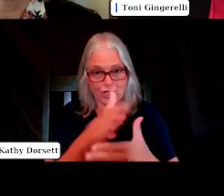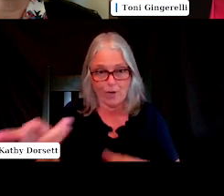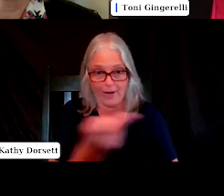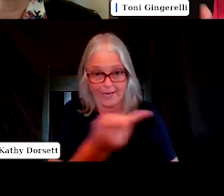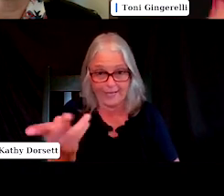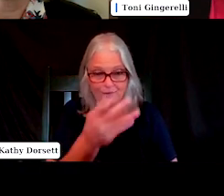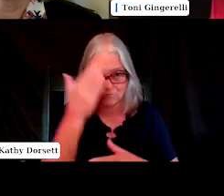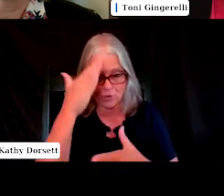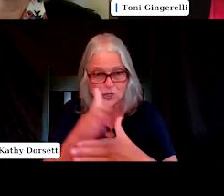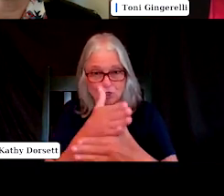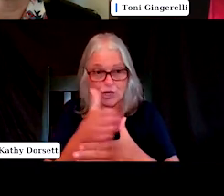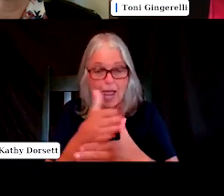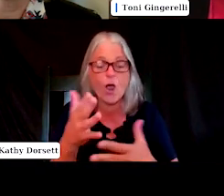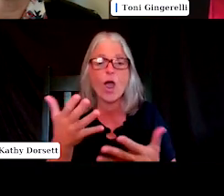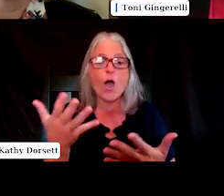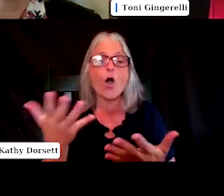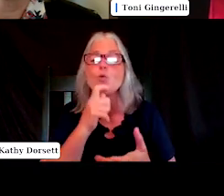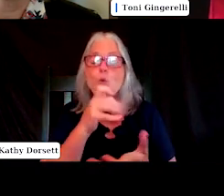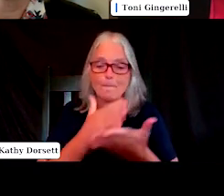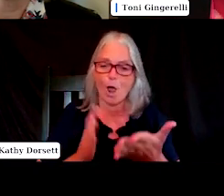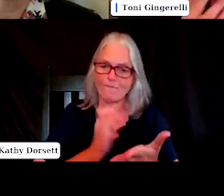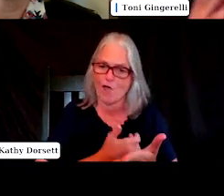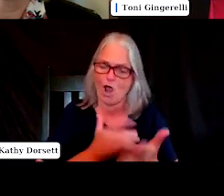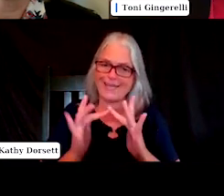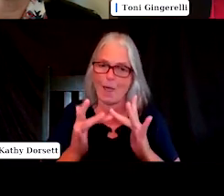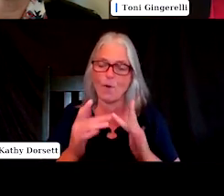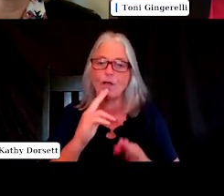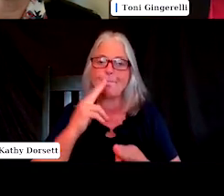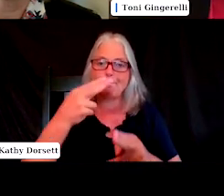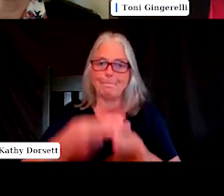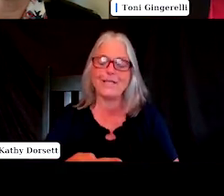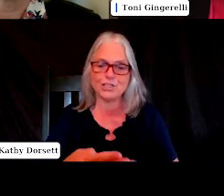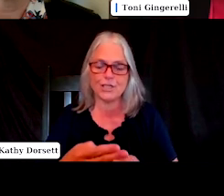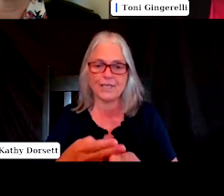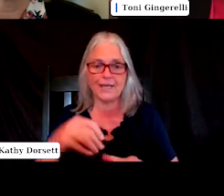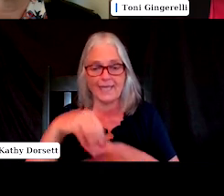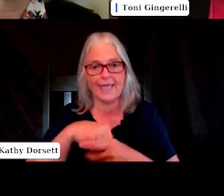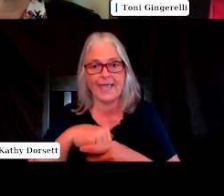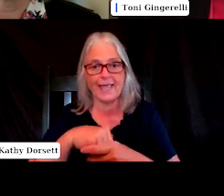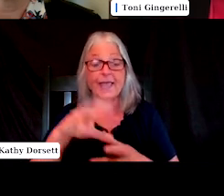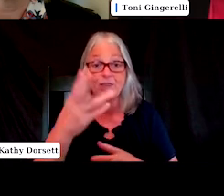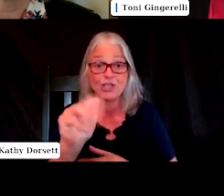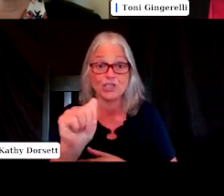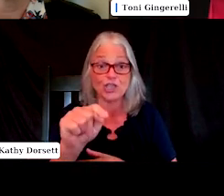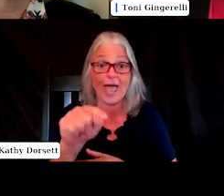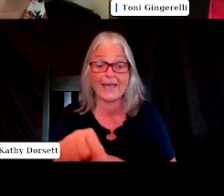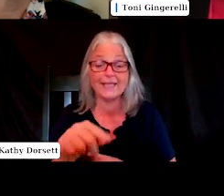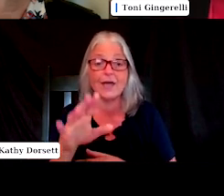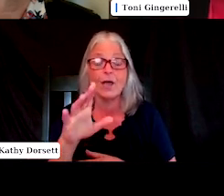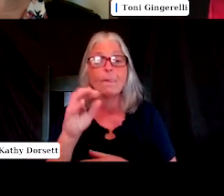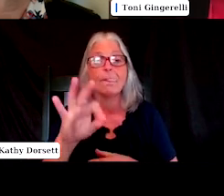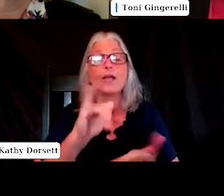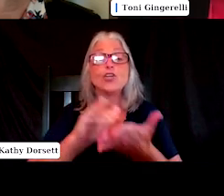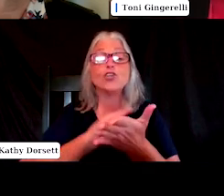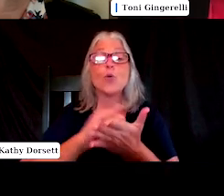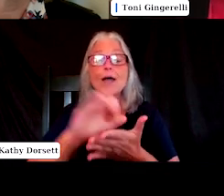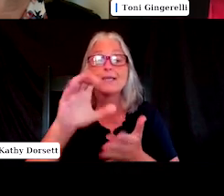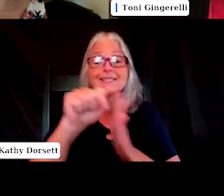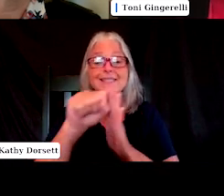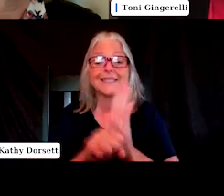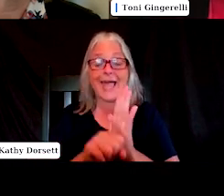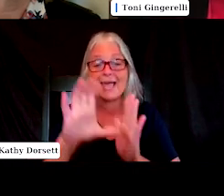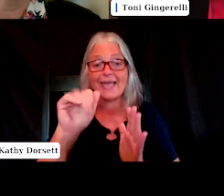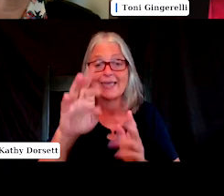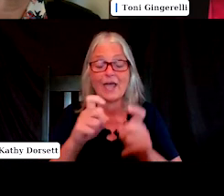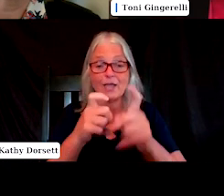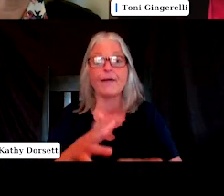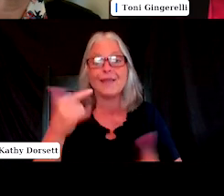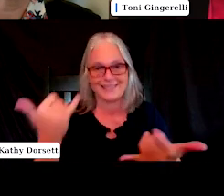Sharon, who is a part of our network. Mentioned in in the chat that New York State caregiving and respite coalition is in conversation with.